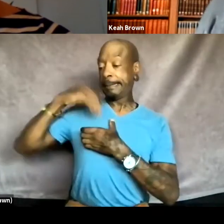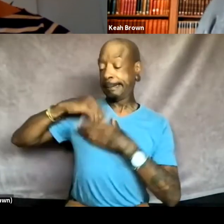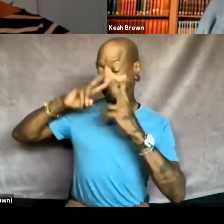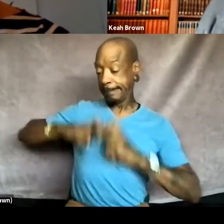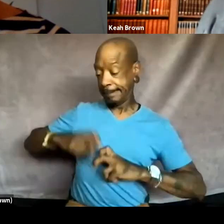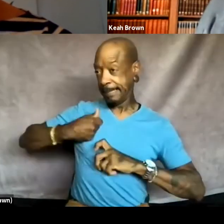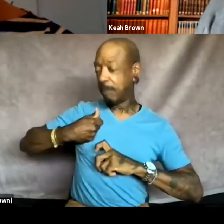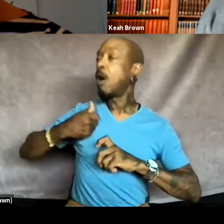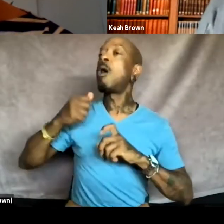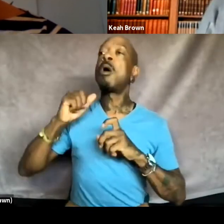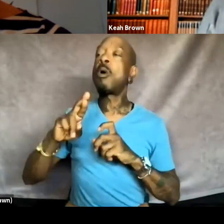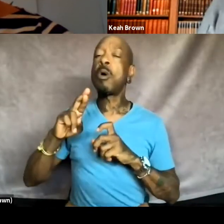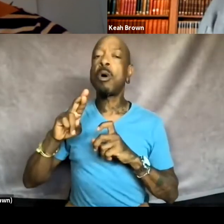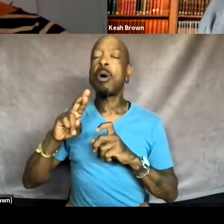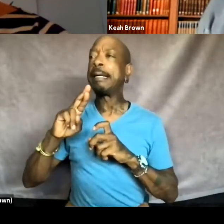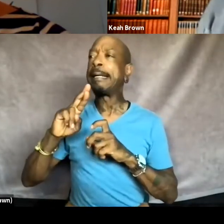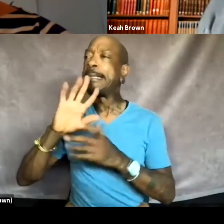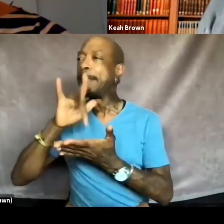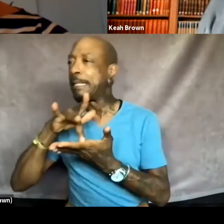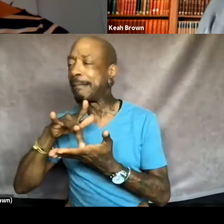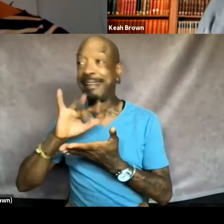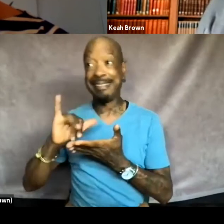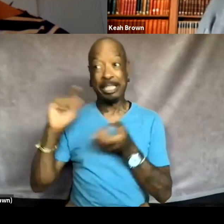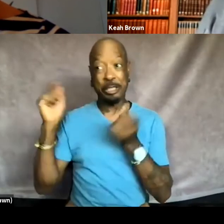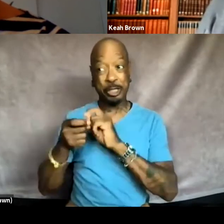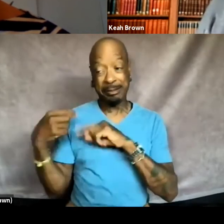question is has that changed much since shelter in place.